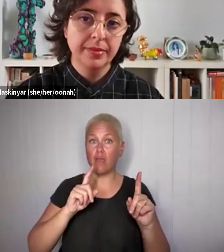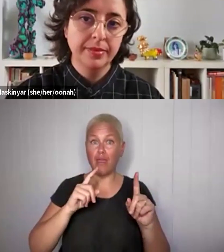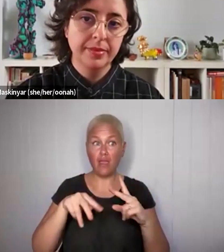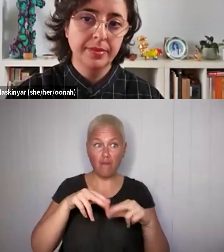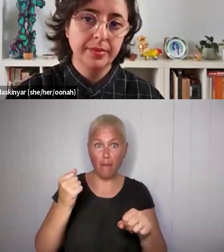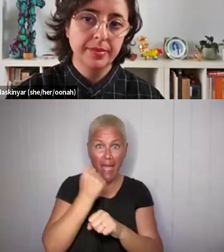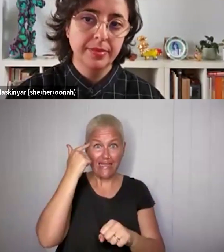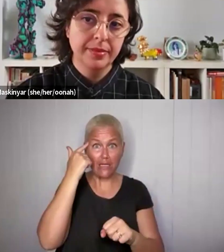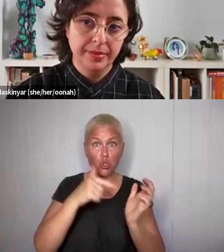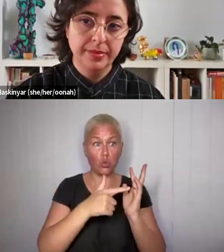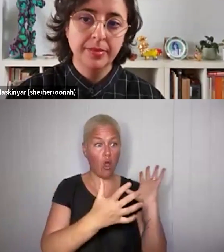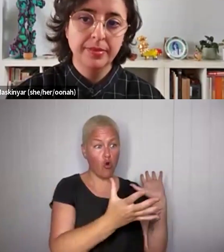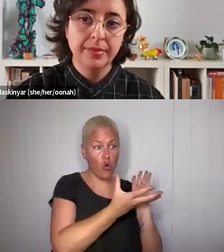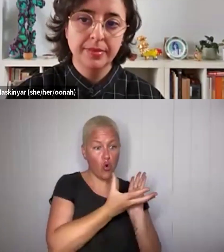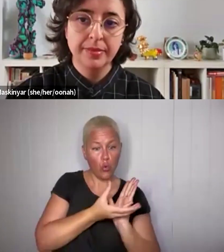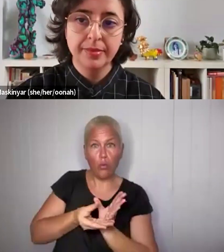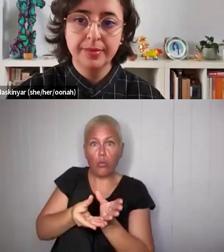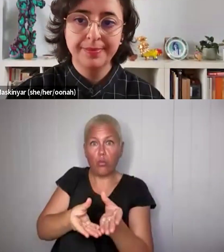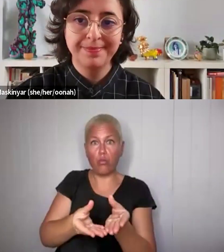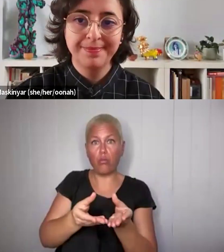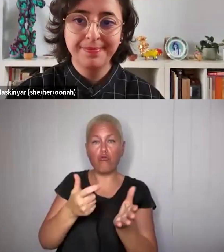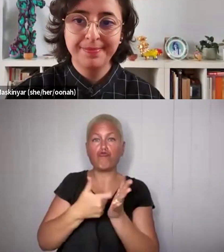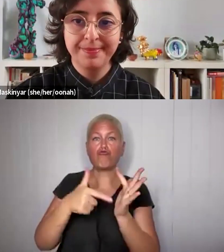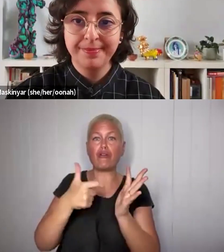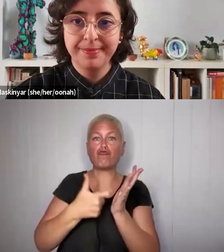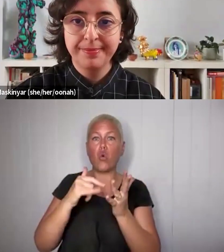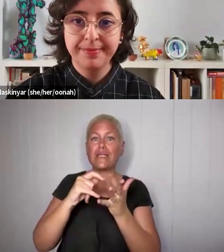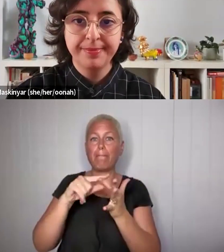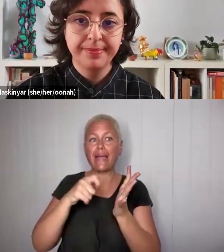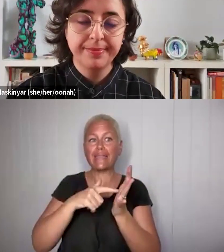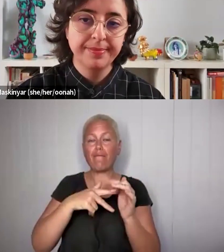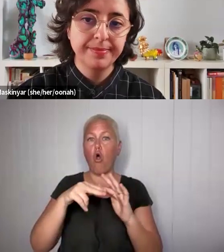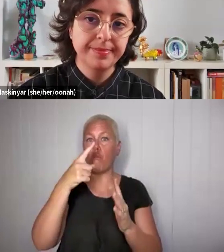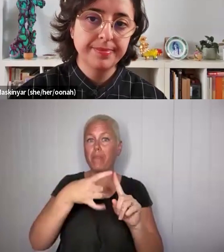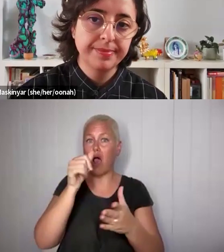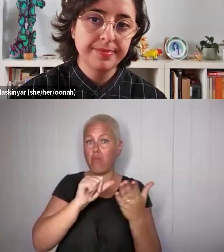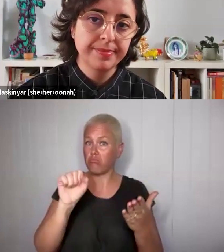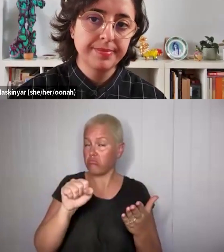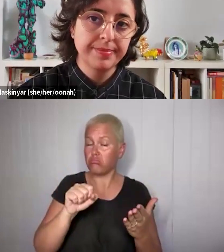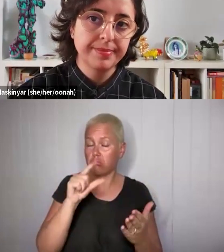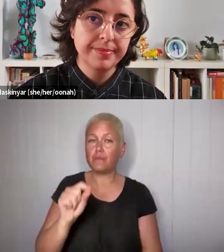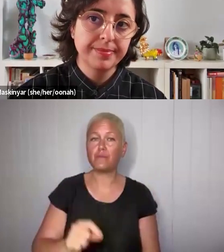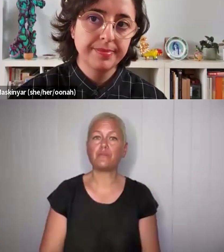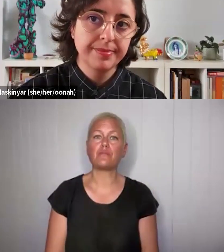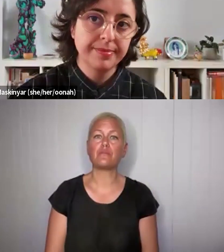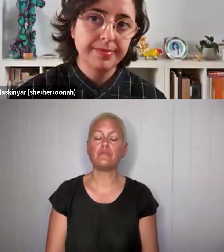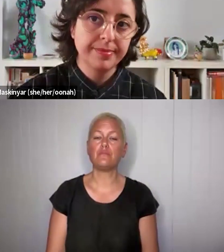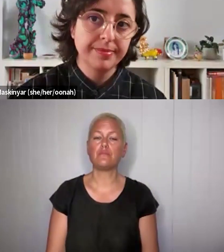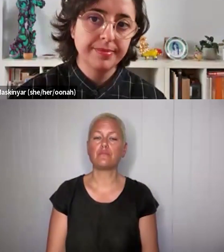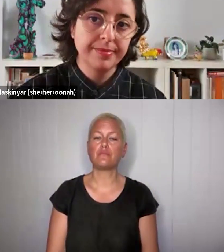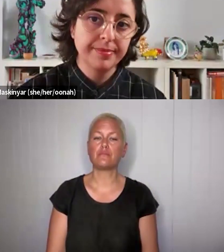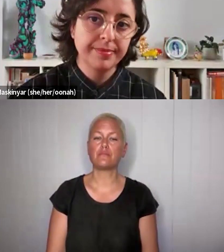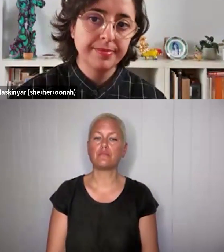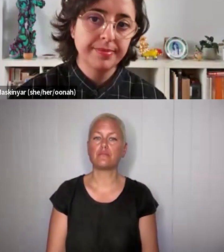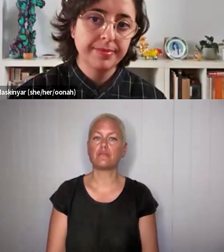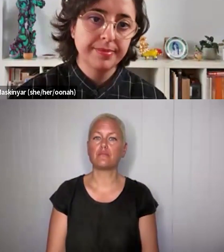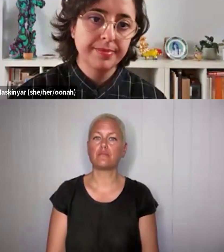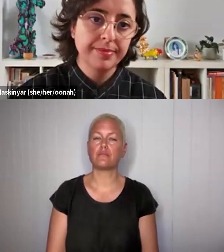now, and totally. -- Then totally. >> Maybe I will take a leaf out of Tahmina's